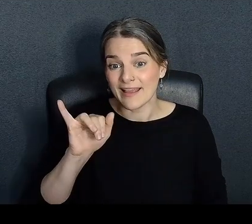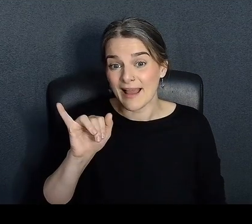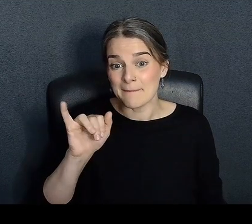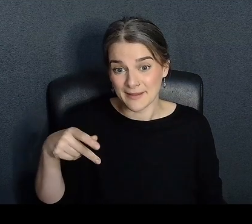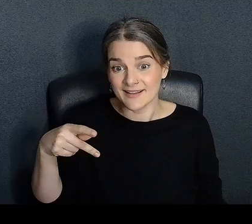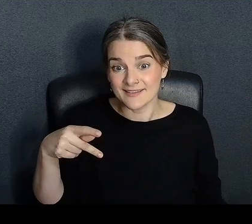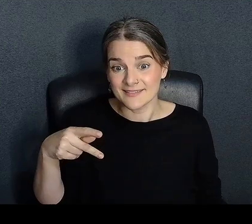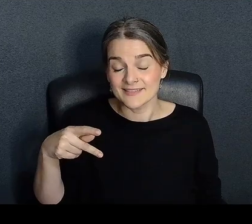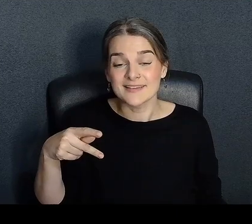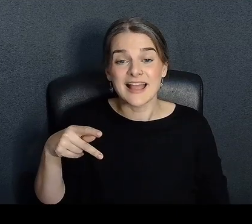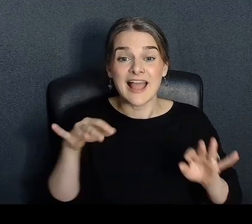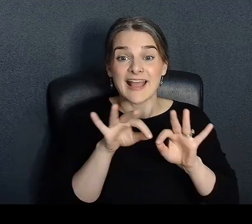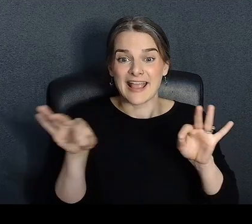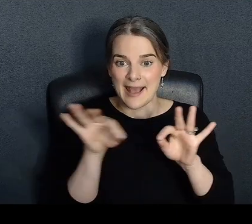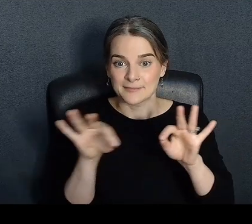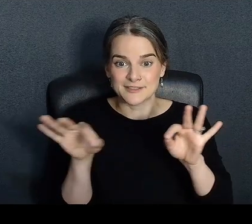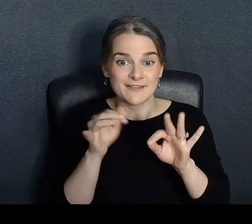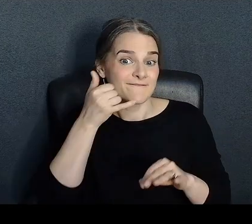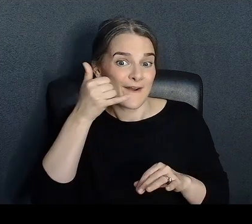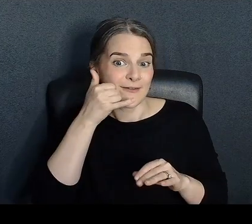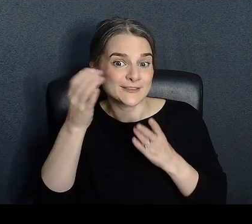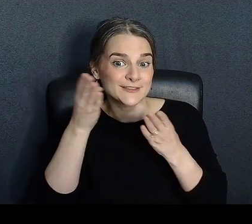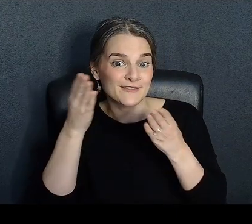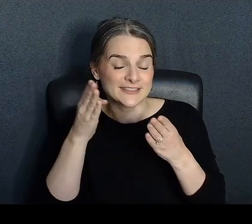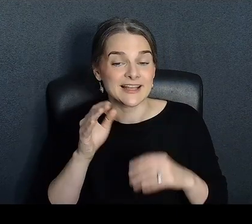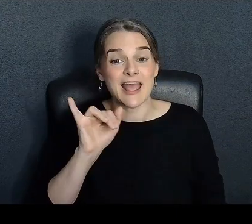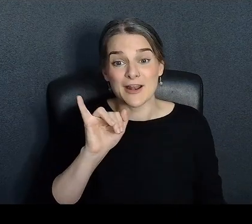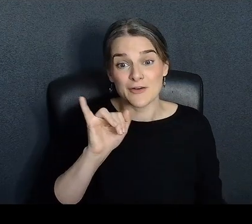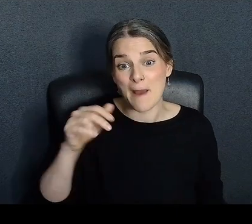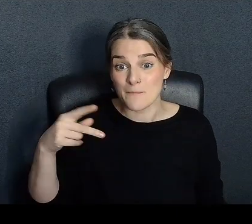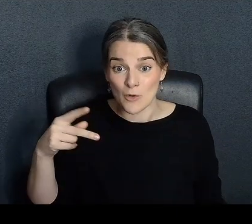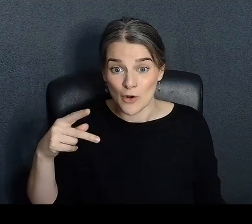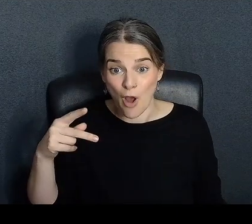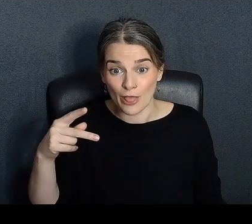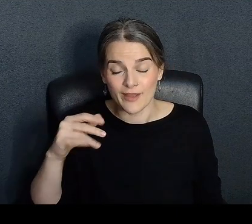services and internet protocol relay services, IP relay,